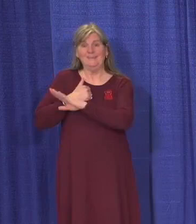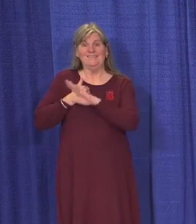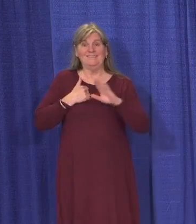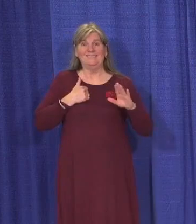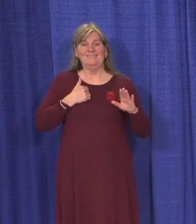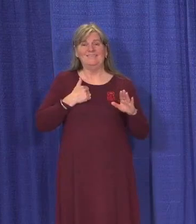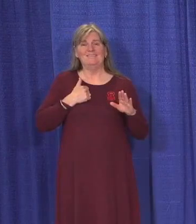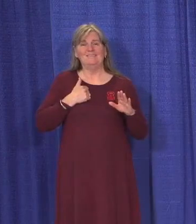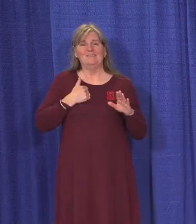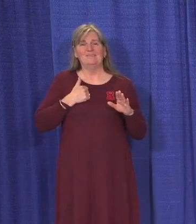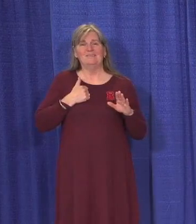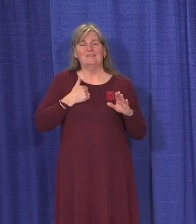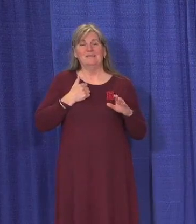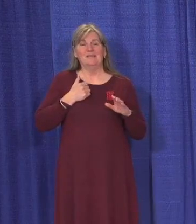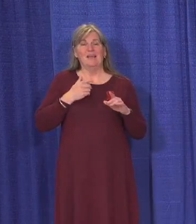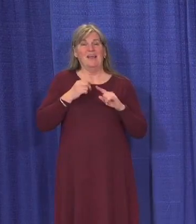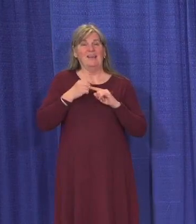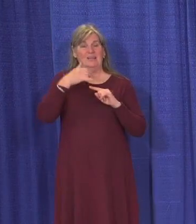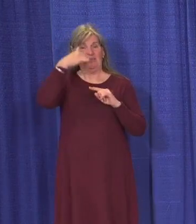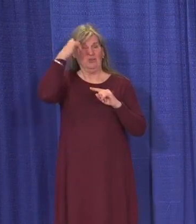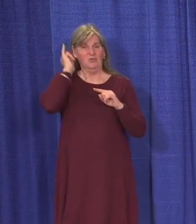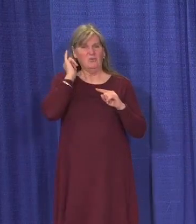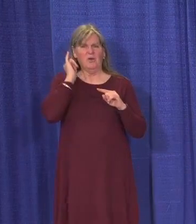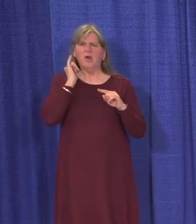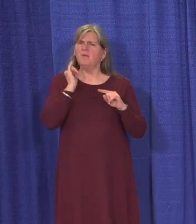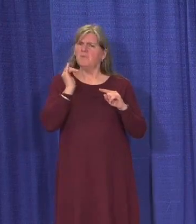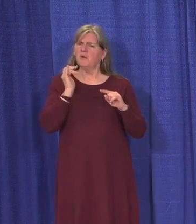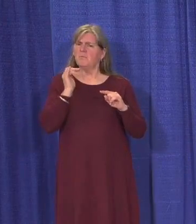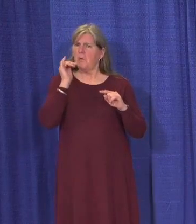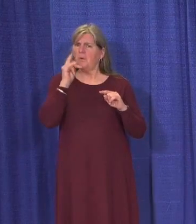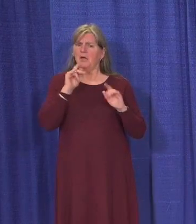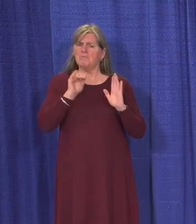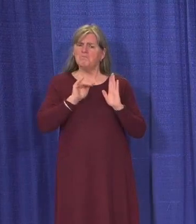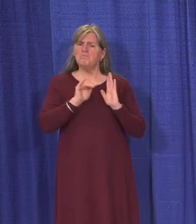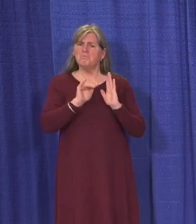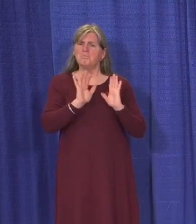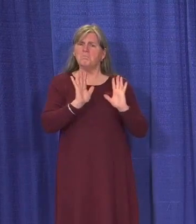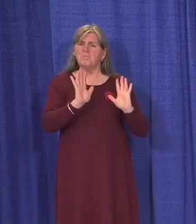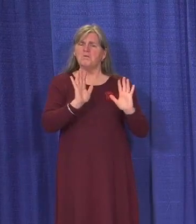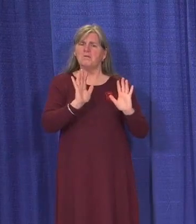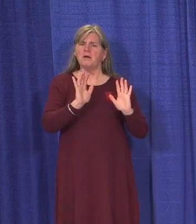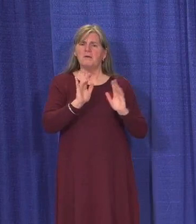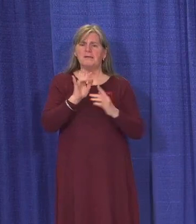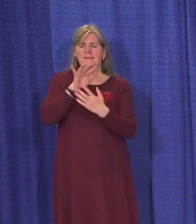contrary to have this regulatory approval.